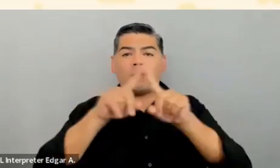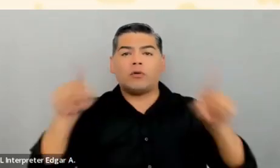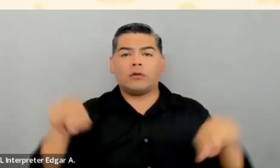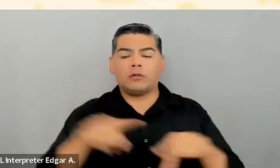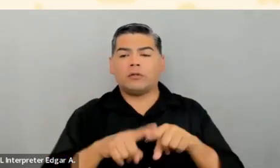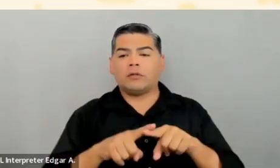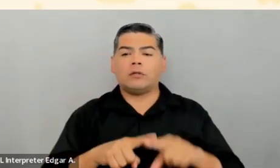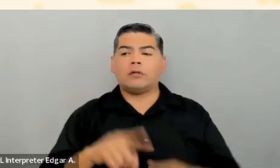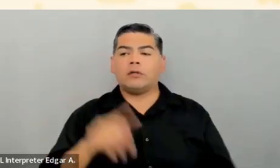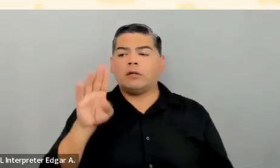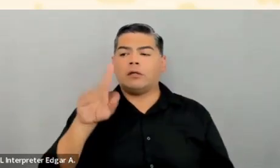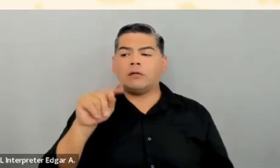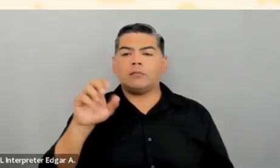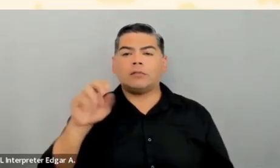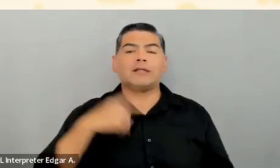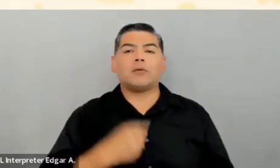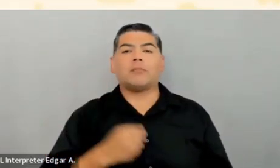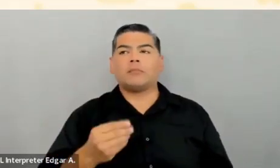The button gets a blue and white outline.